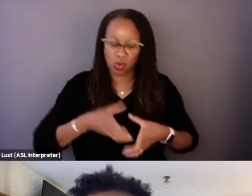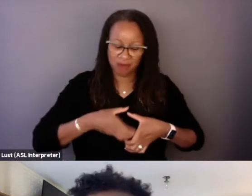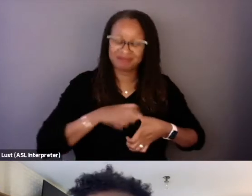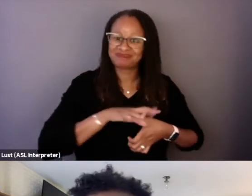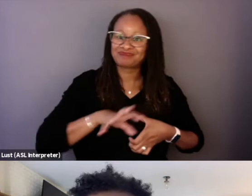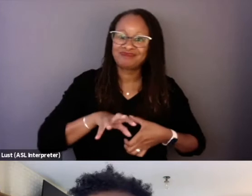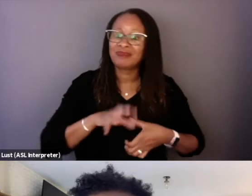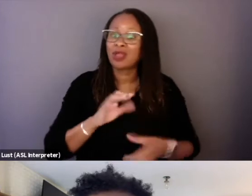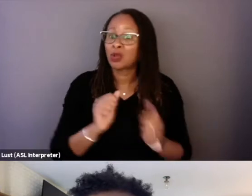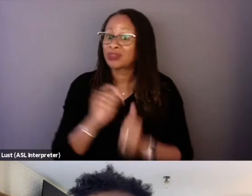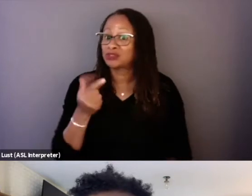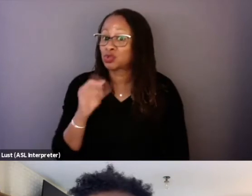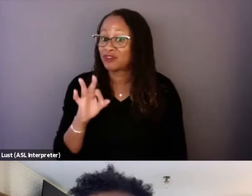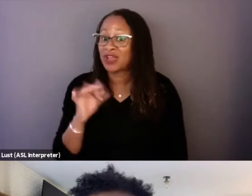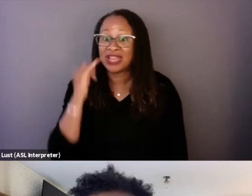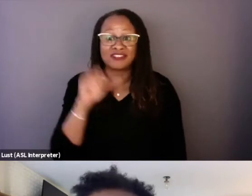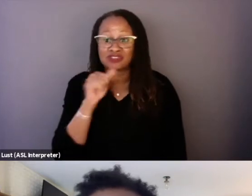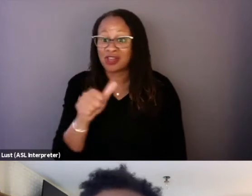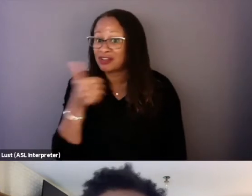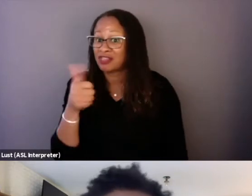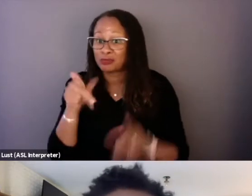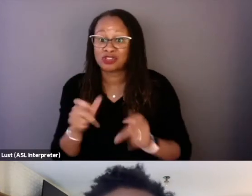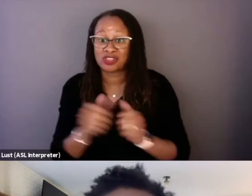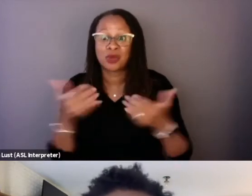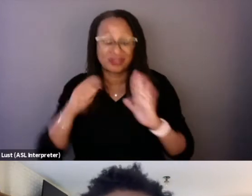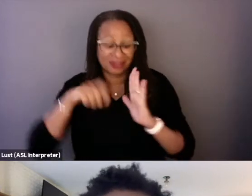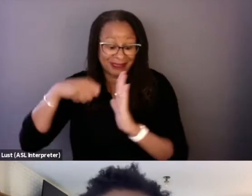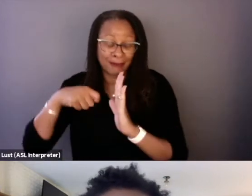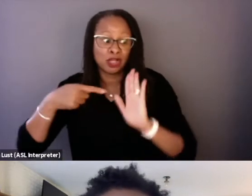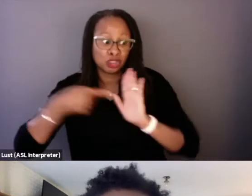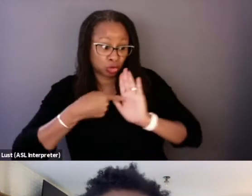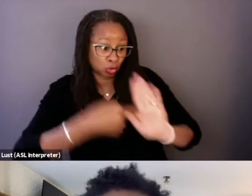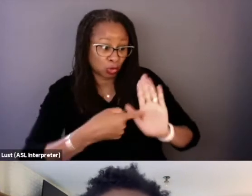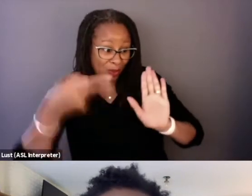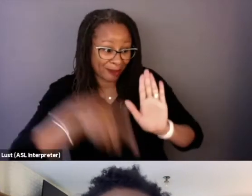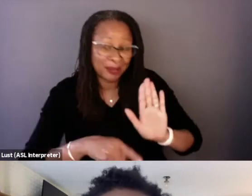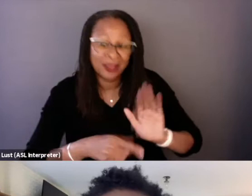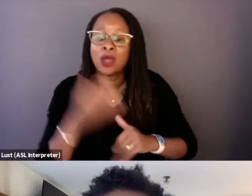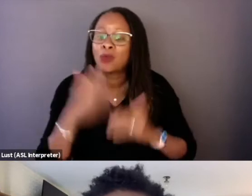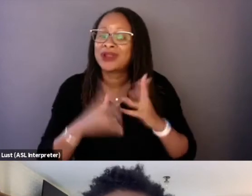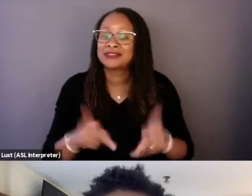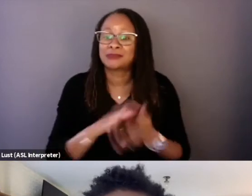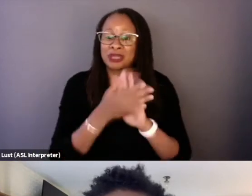if there isn't another person there with a camera pointing at it, what ends up being the official record of it?